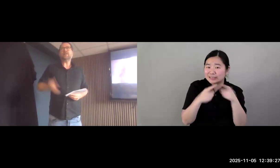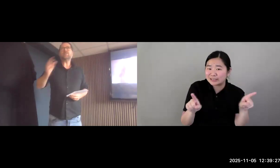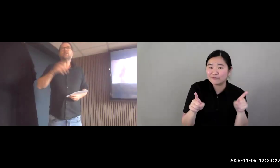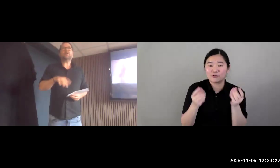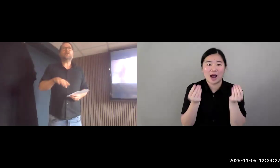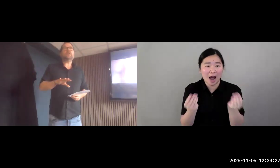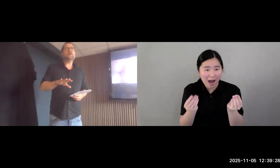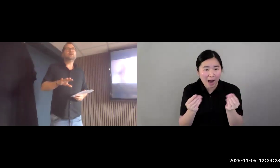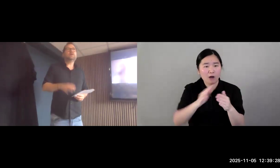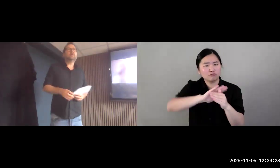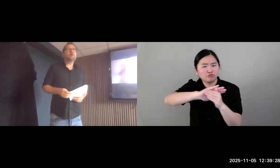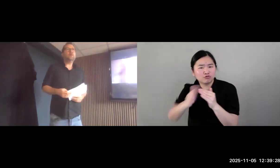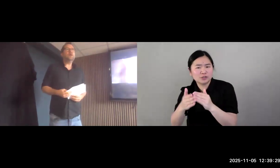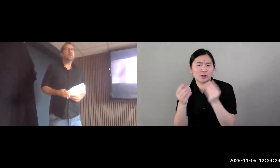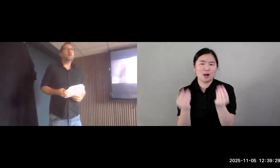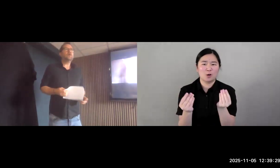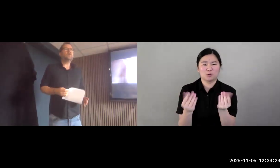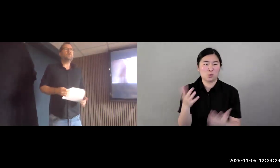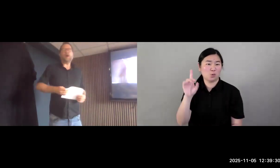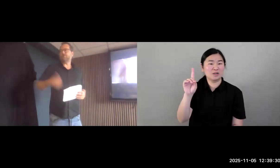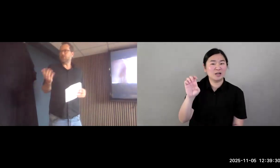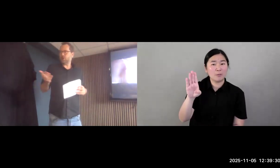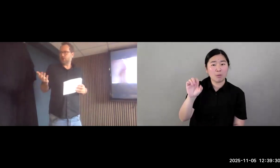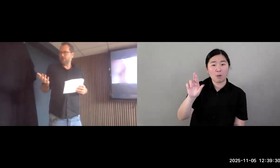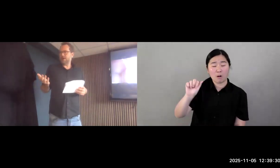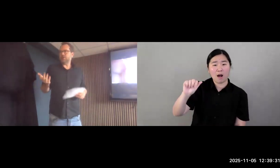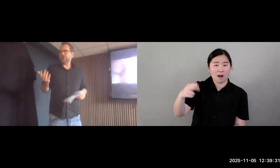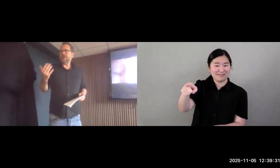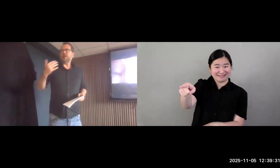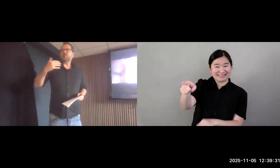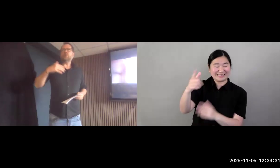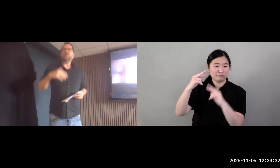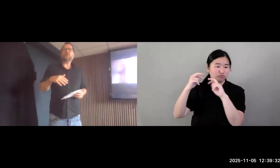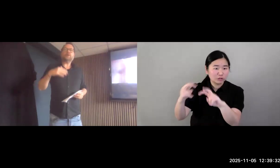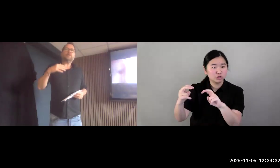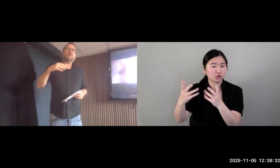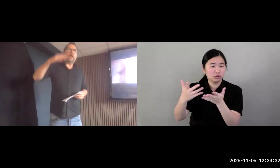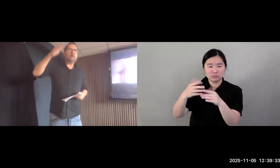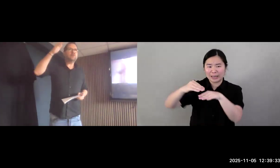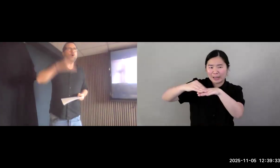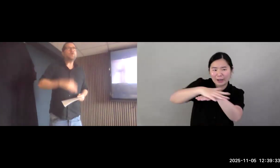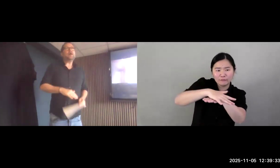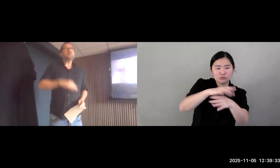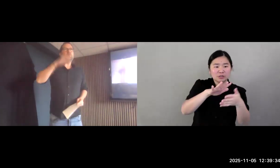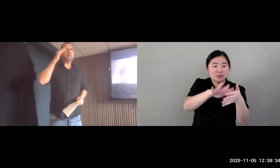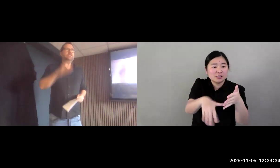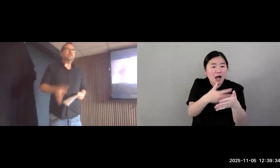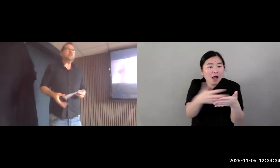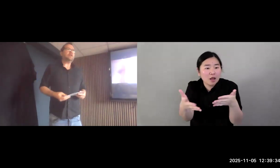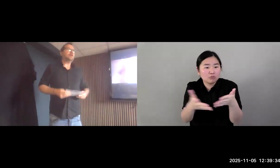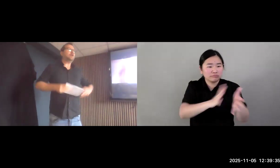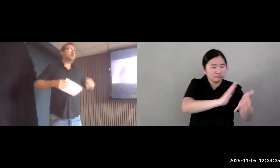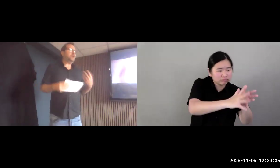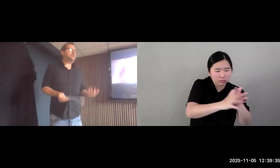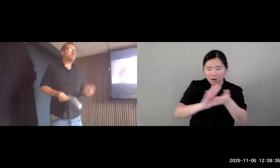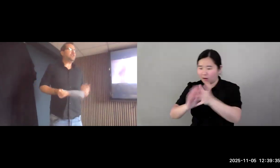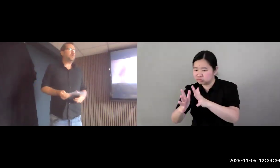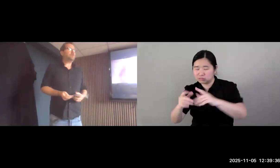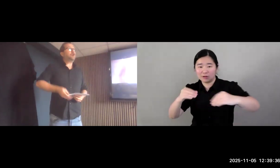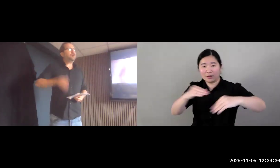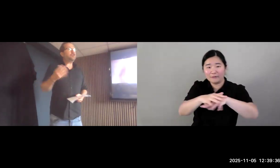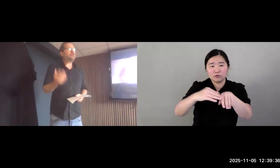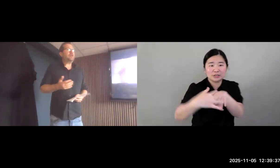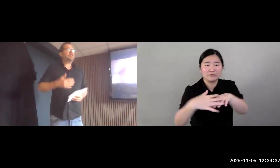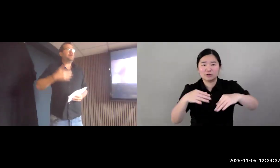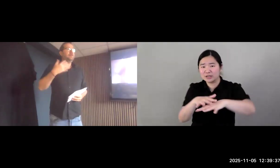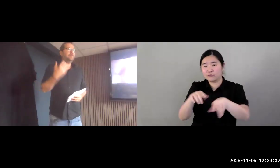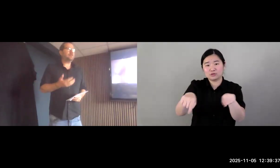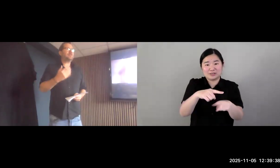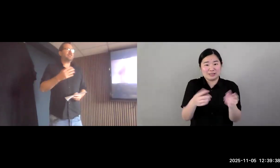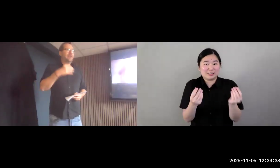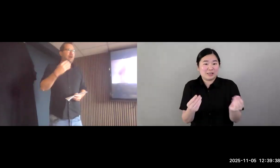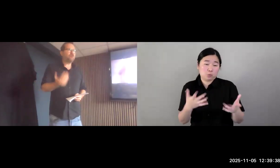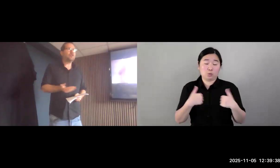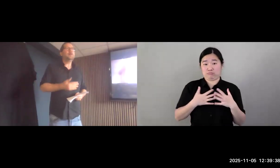I think that's a thing that we could perhaps first talk about. And so in spoken language, what you see is that a lot of change has to do with phonological change, in the sense that sounds